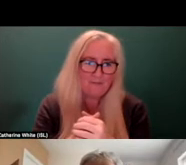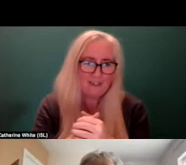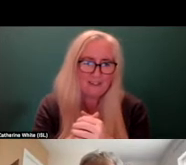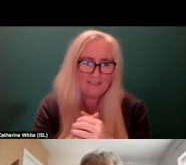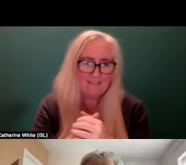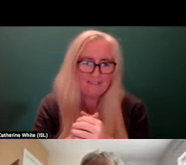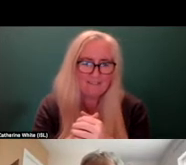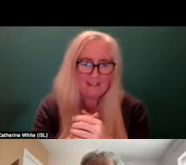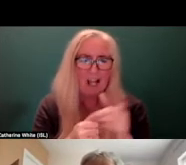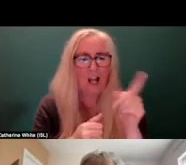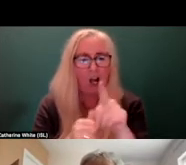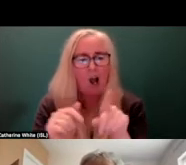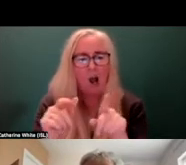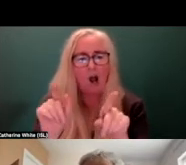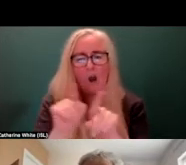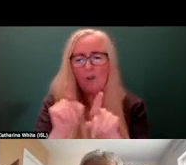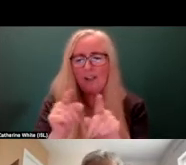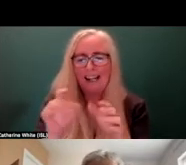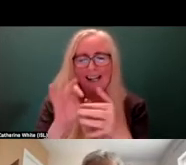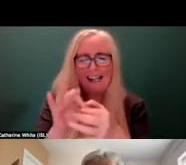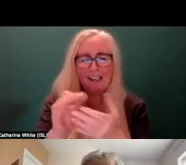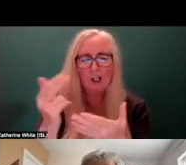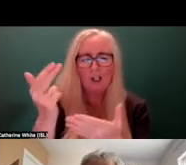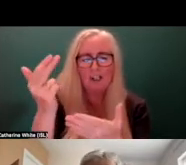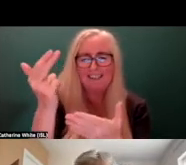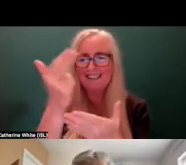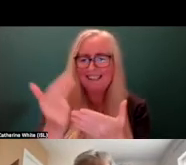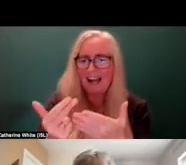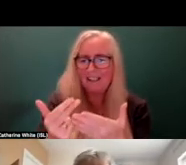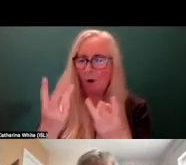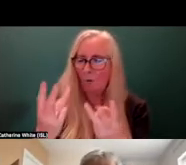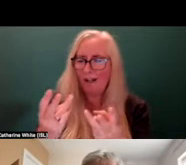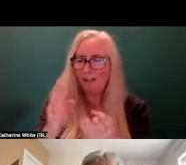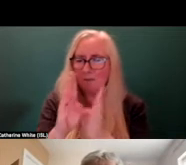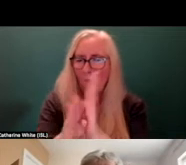But also that real requirement about trying to get the brief right.